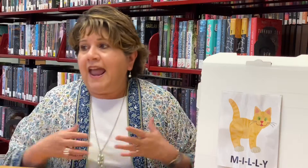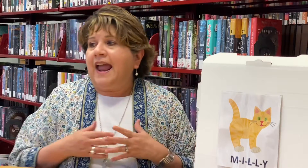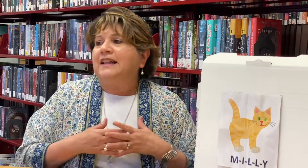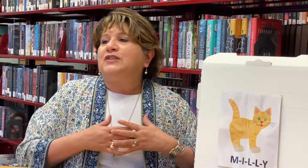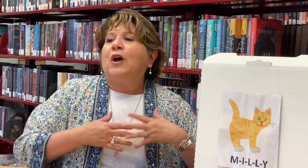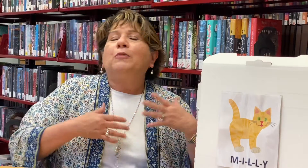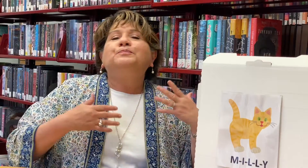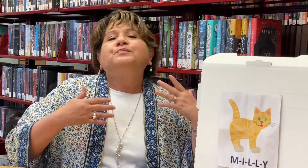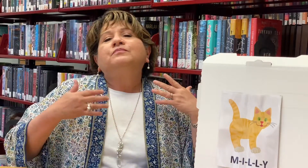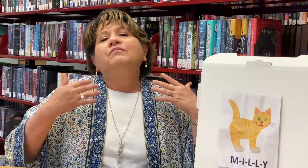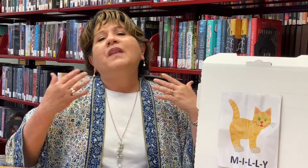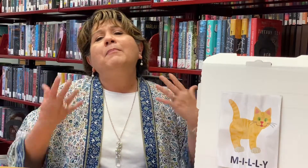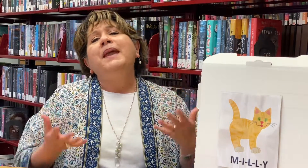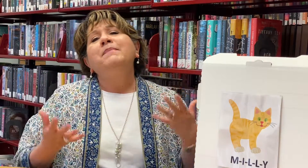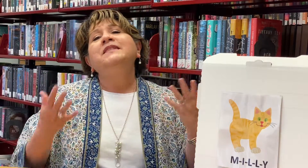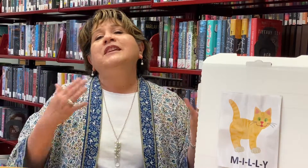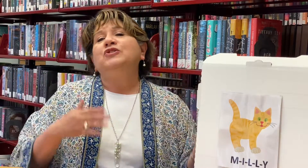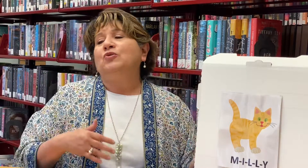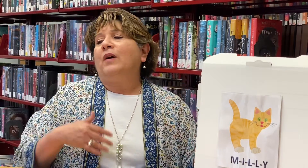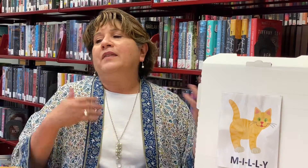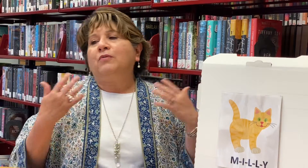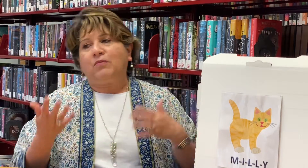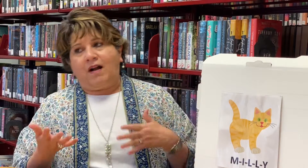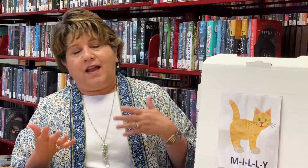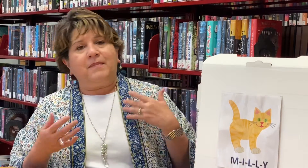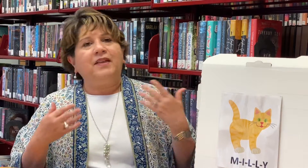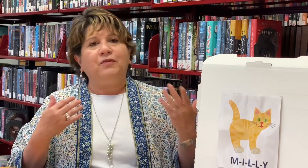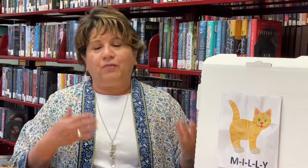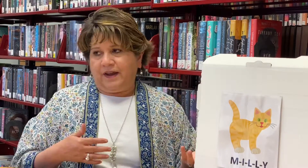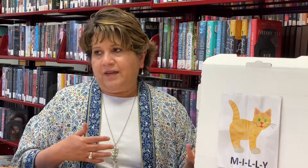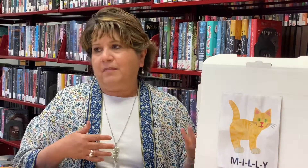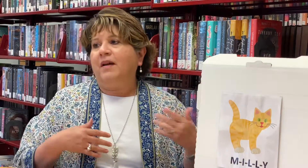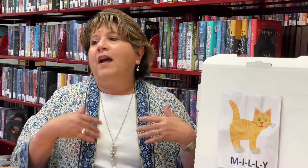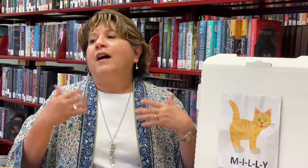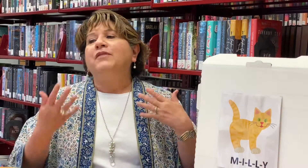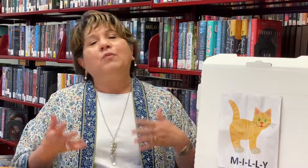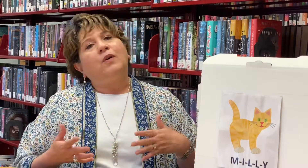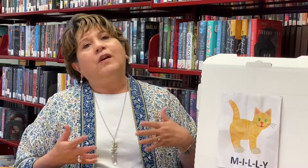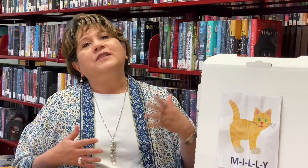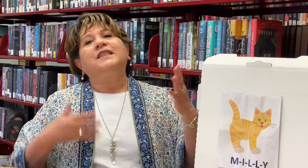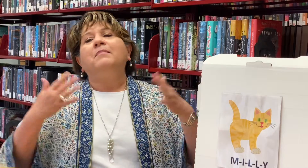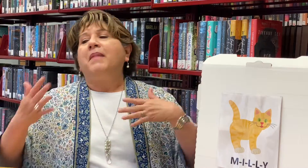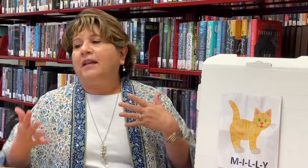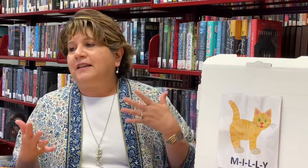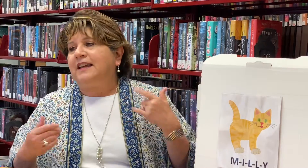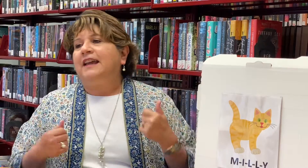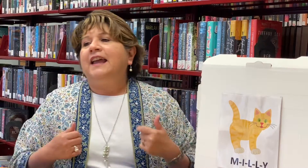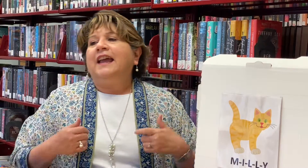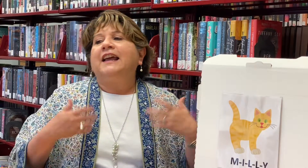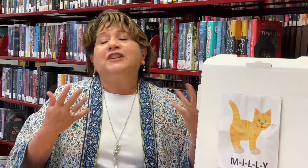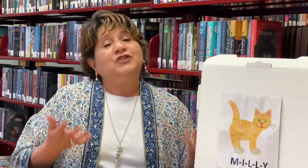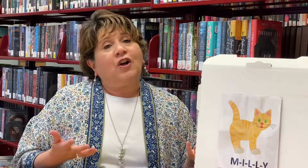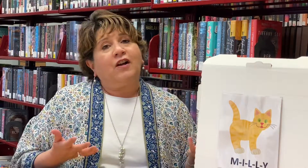and so babies enjoy the rhyme and the rhythm of the words and the melody in a song